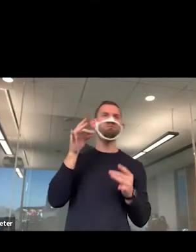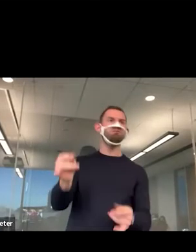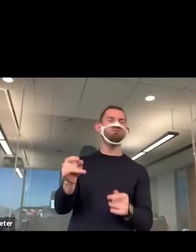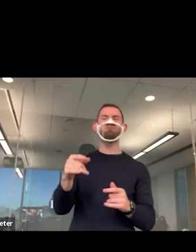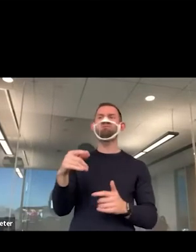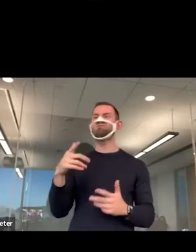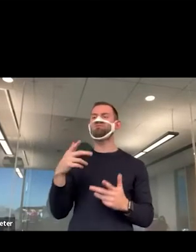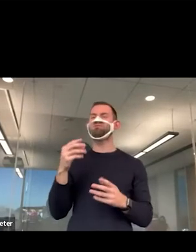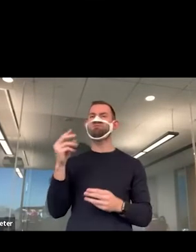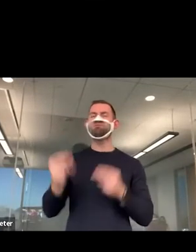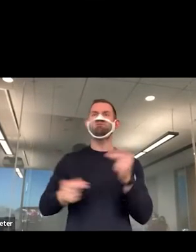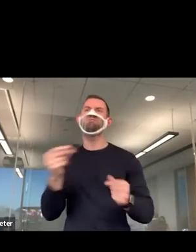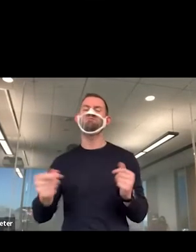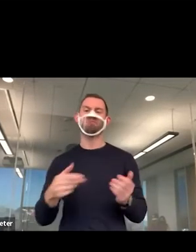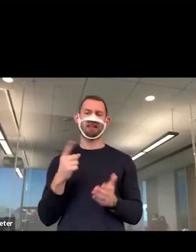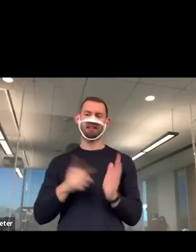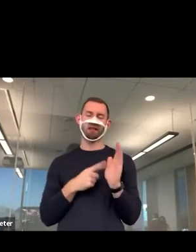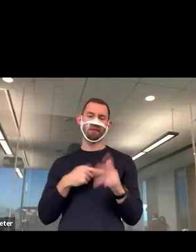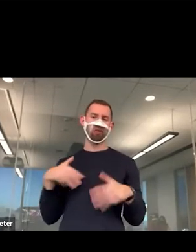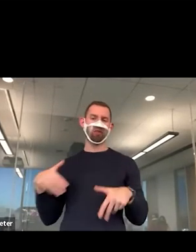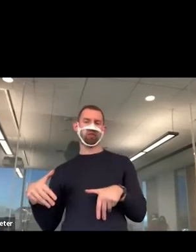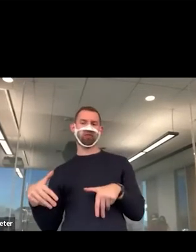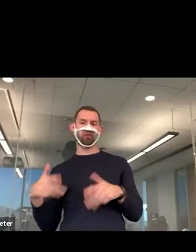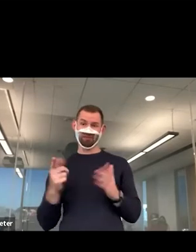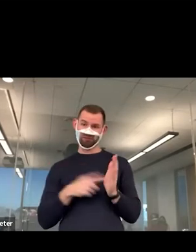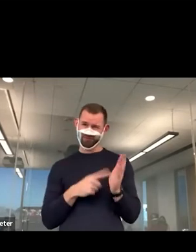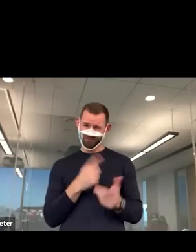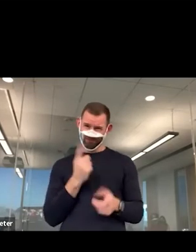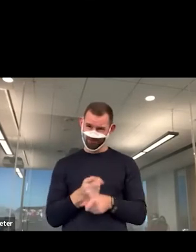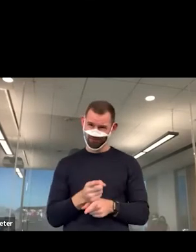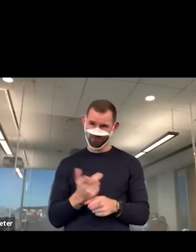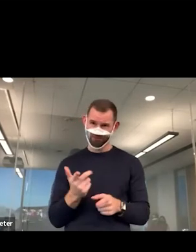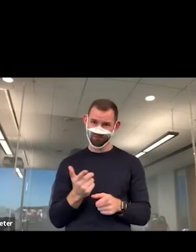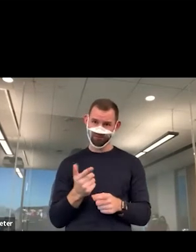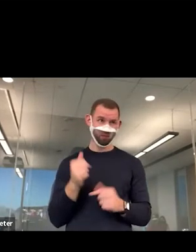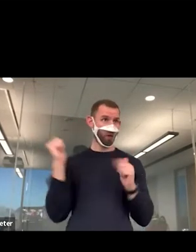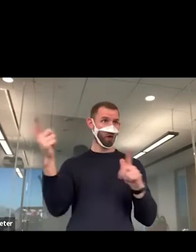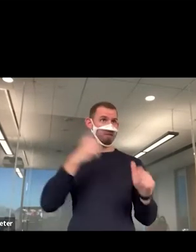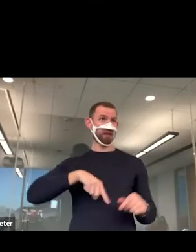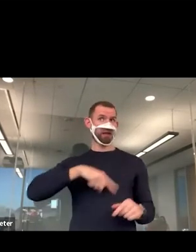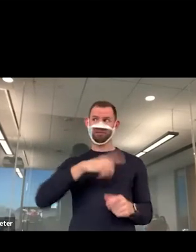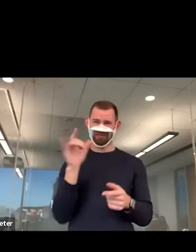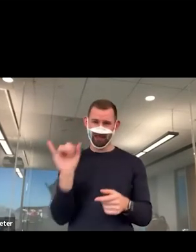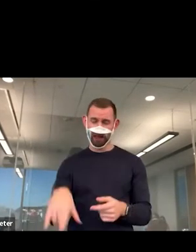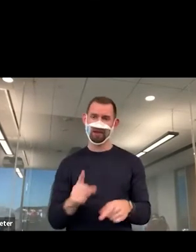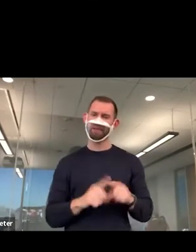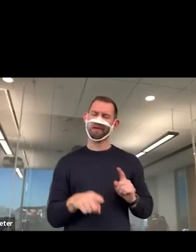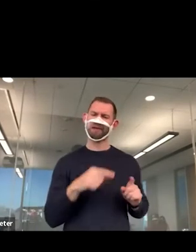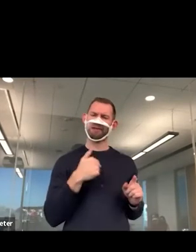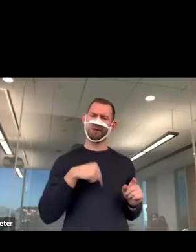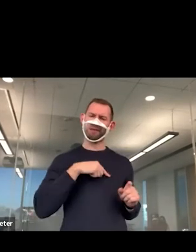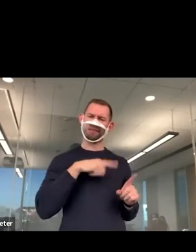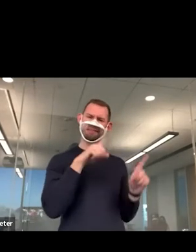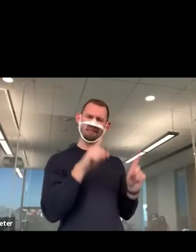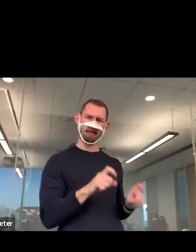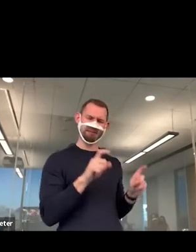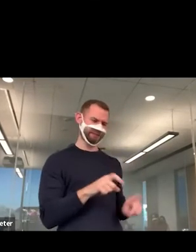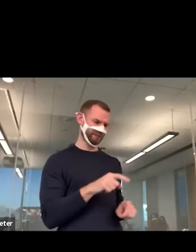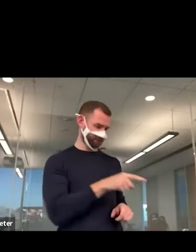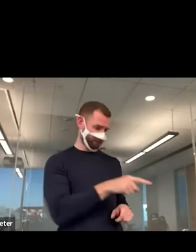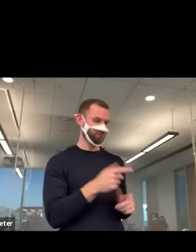um let's be honest you know and and yet we would test people and pay them on their productivity